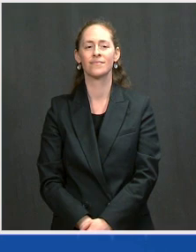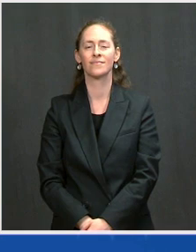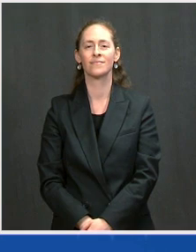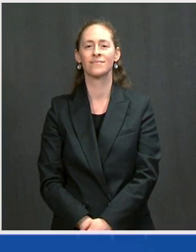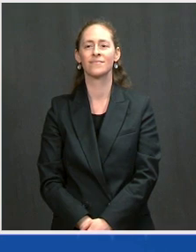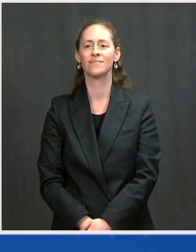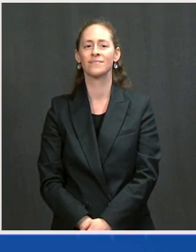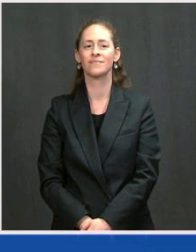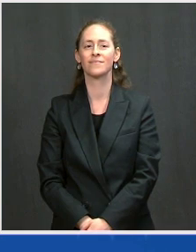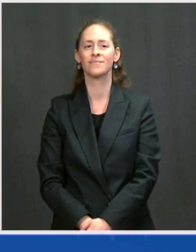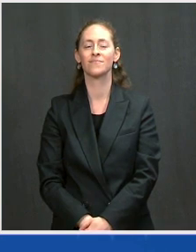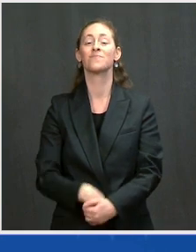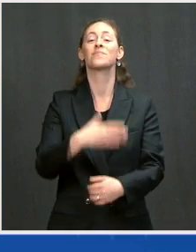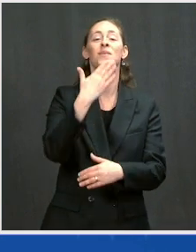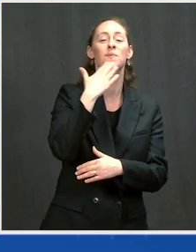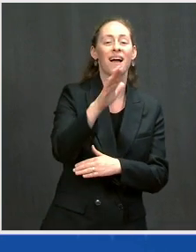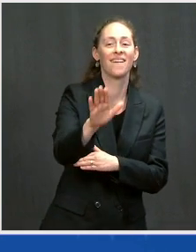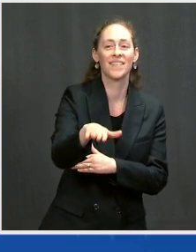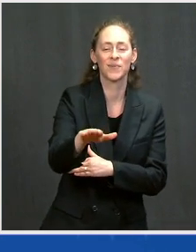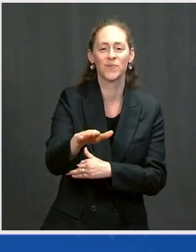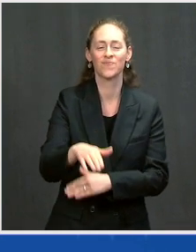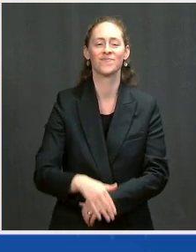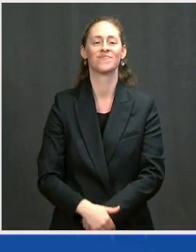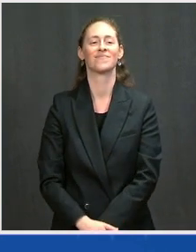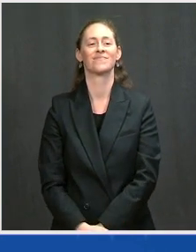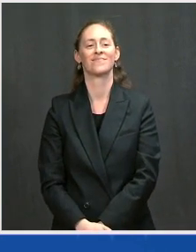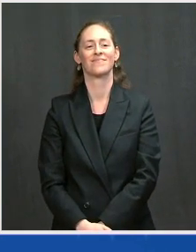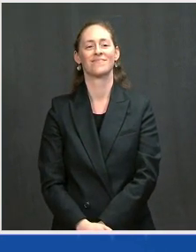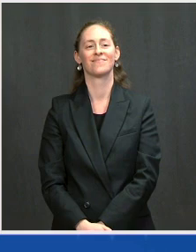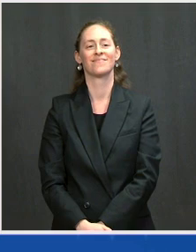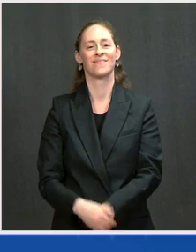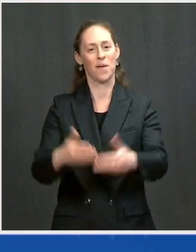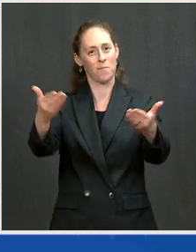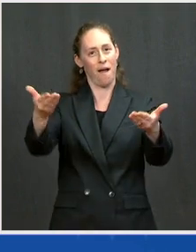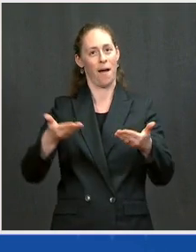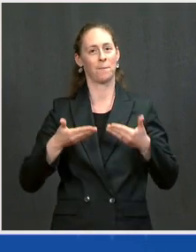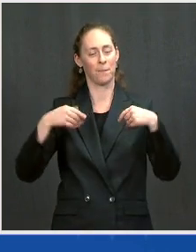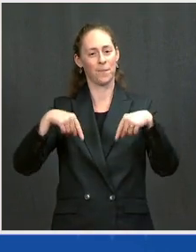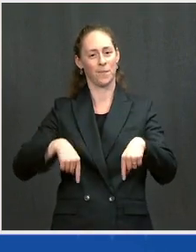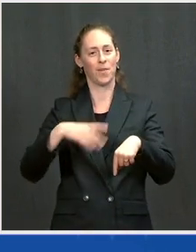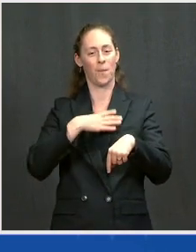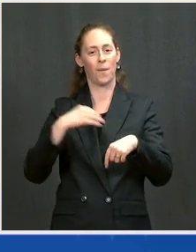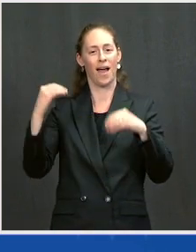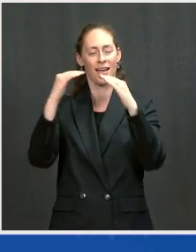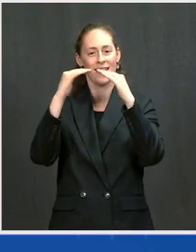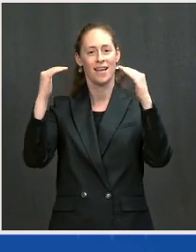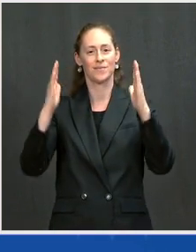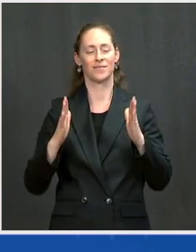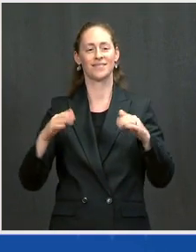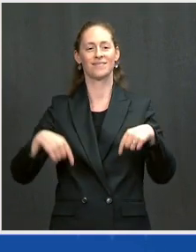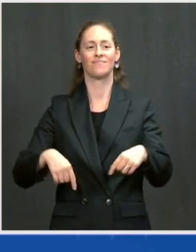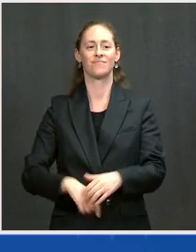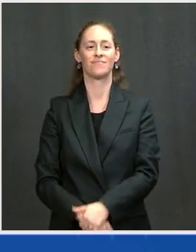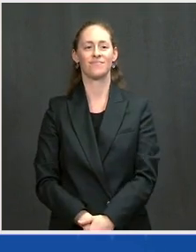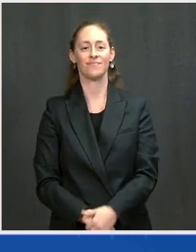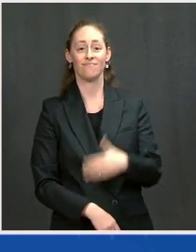President Biden: Good afternoon, everyone, and welcome to the White House. President Moon, it’s a real honor